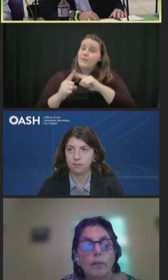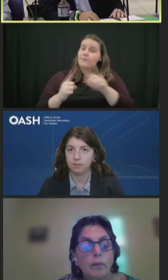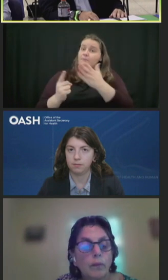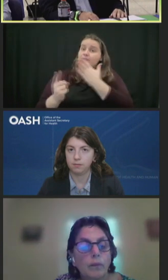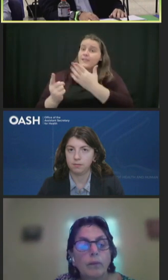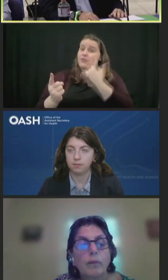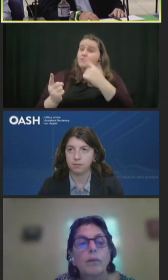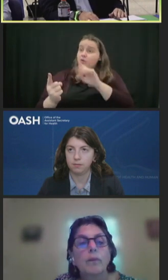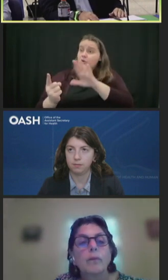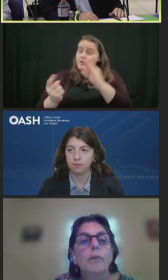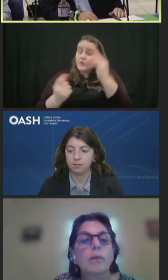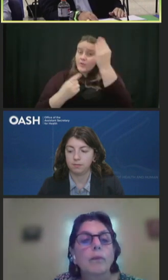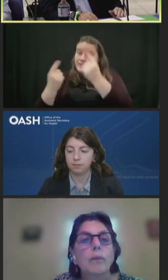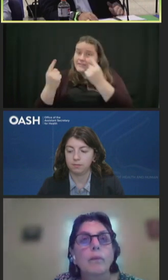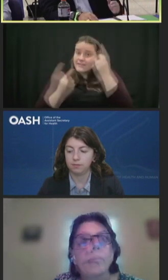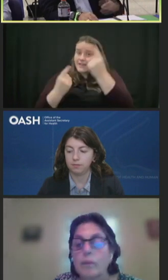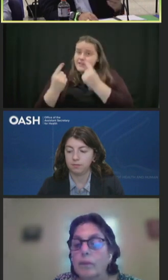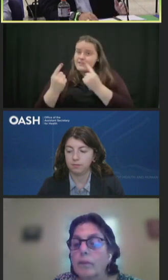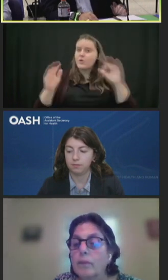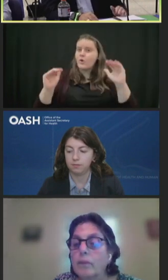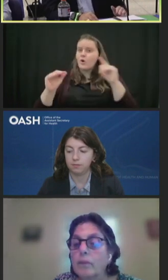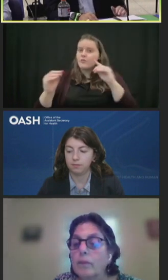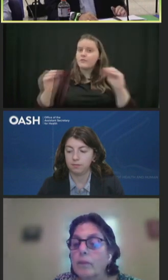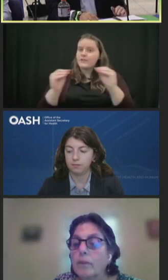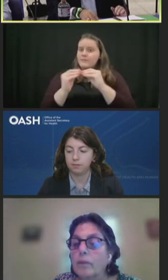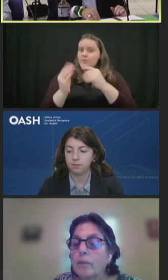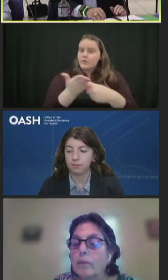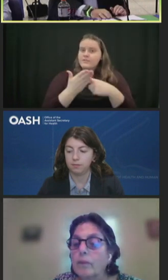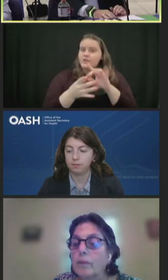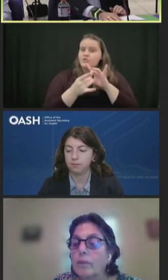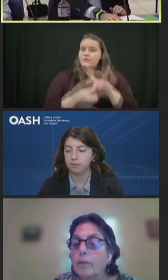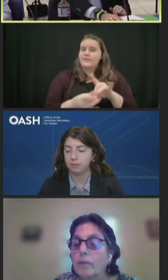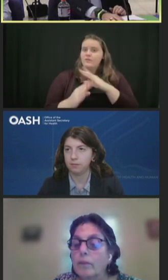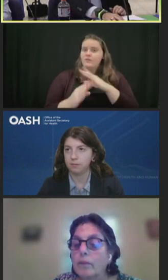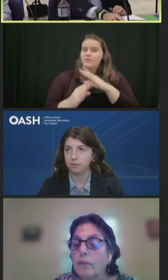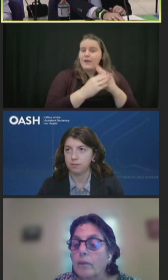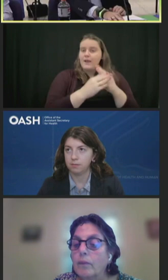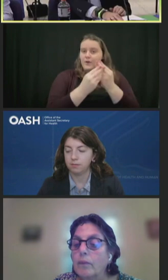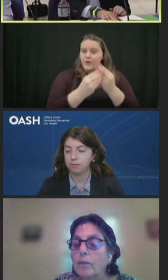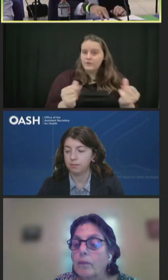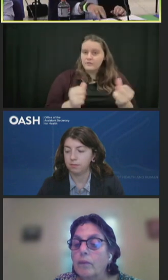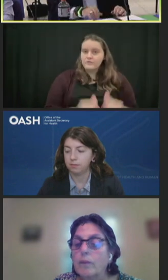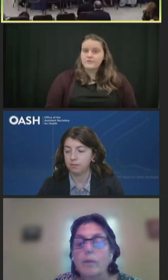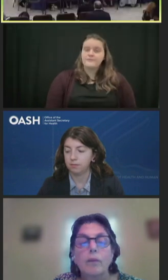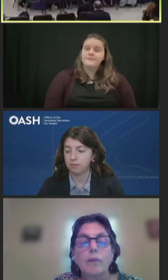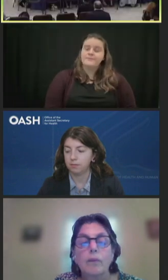you know more discussions can occur to overcome some of these barriers.